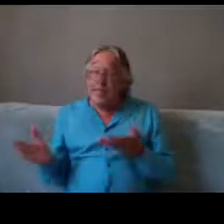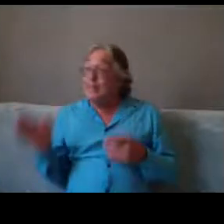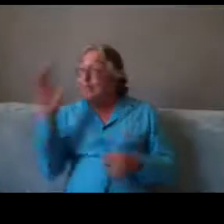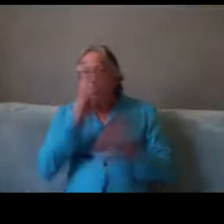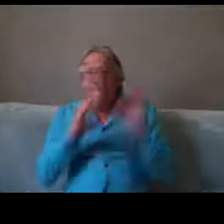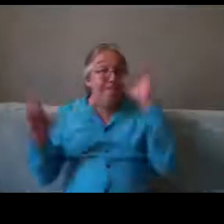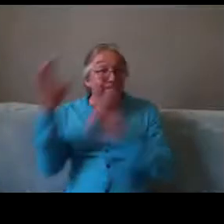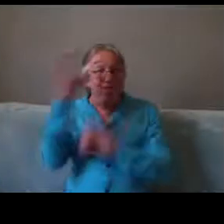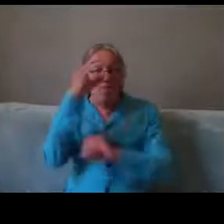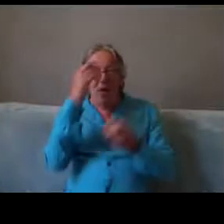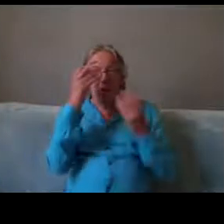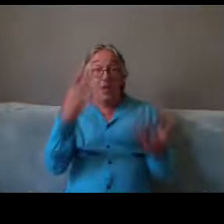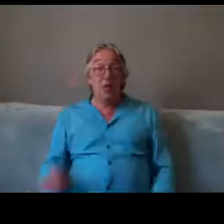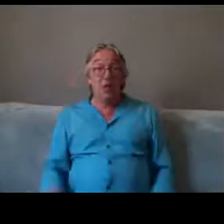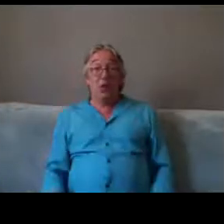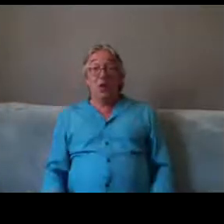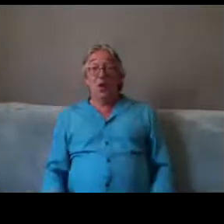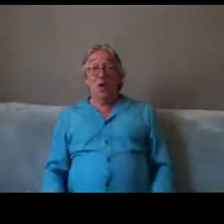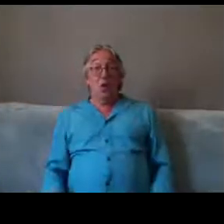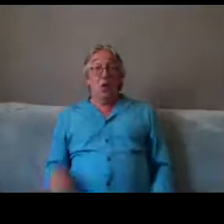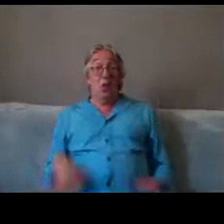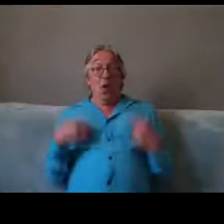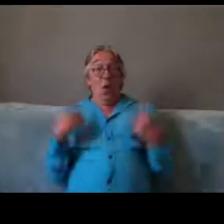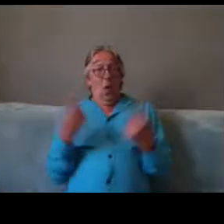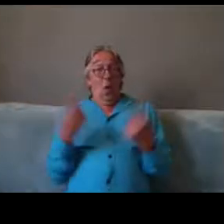also are part of the recommendation we put together.